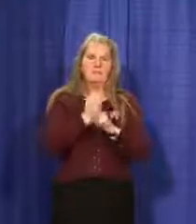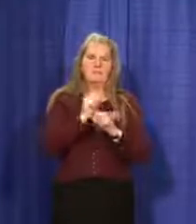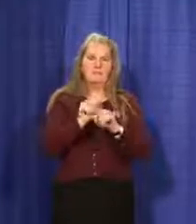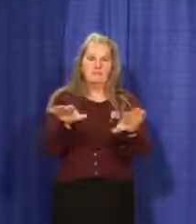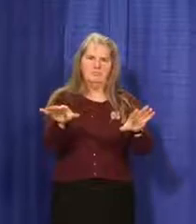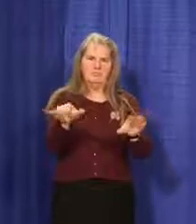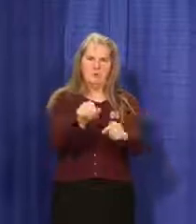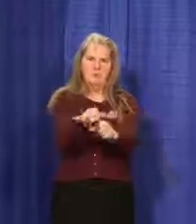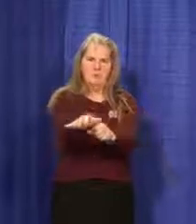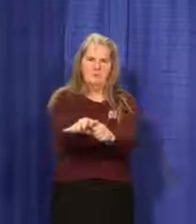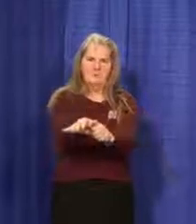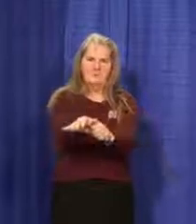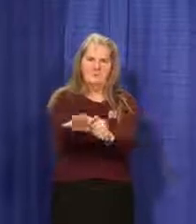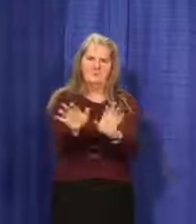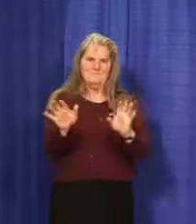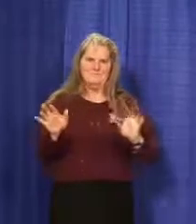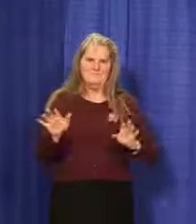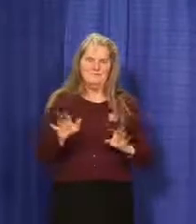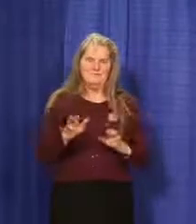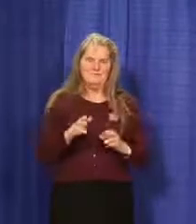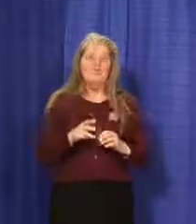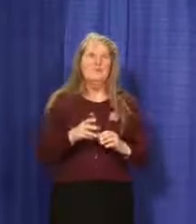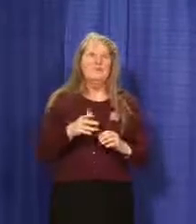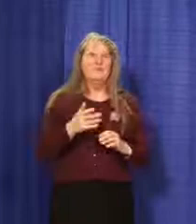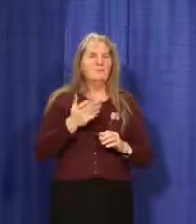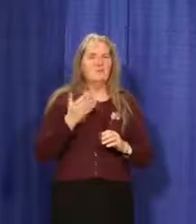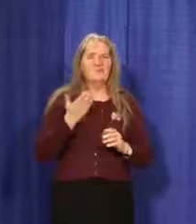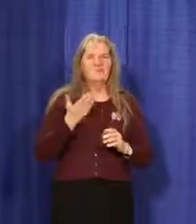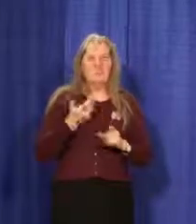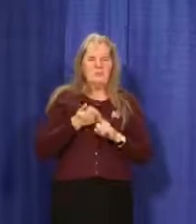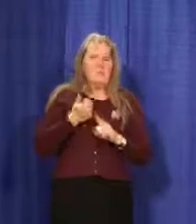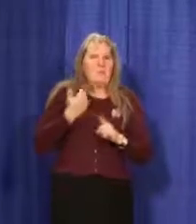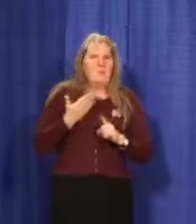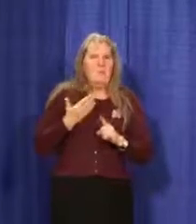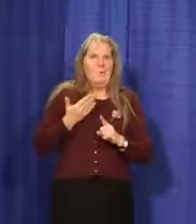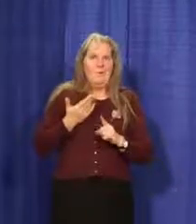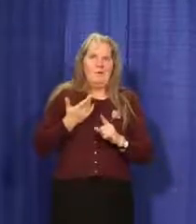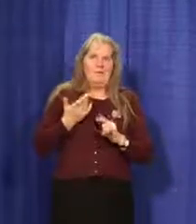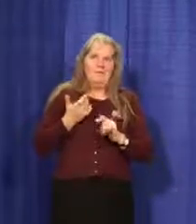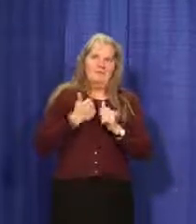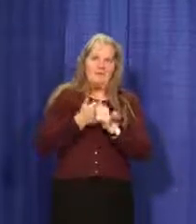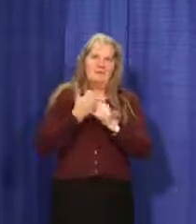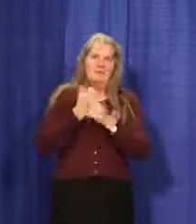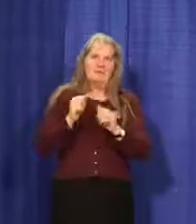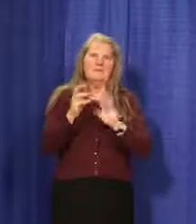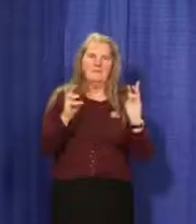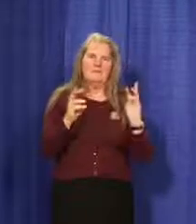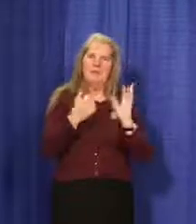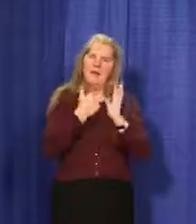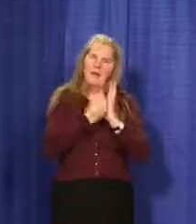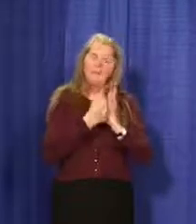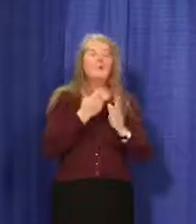unnoticed introduction of COVID. And testing as part of that